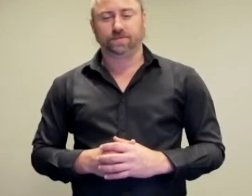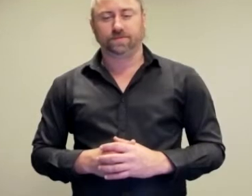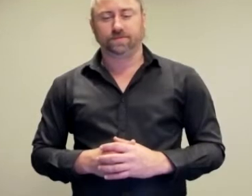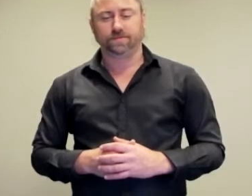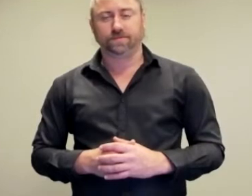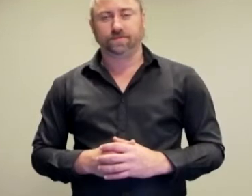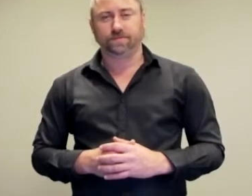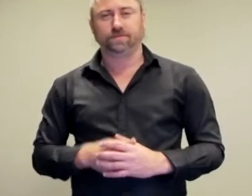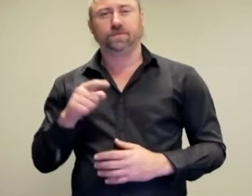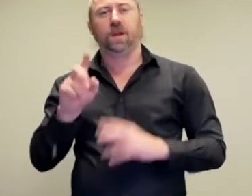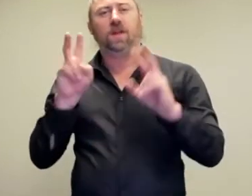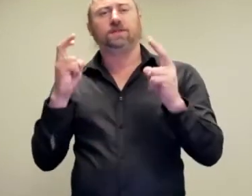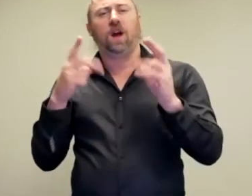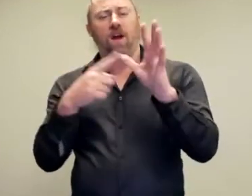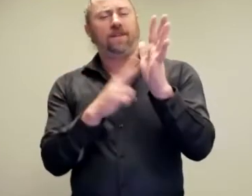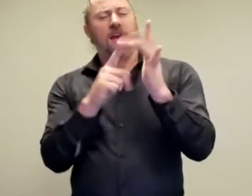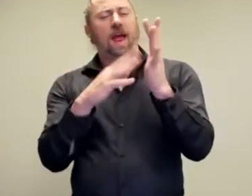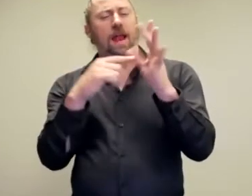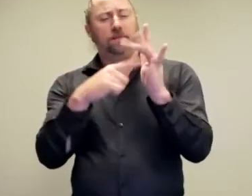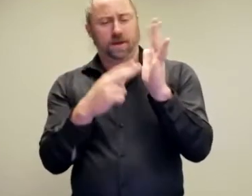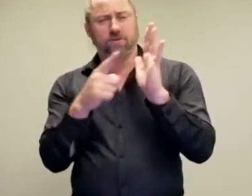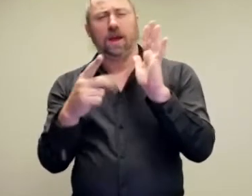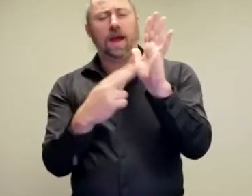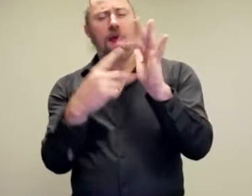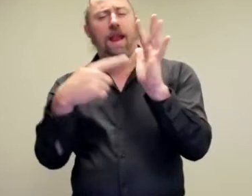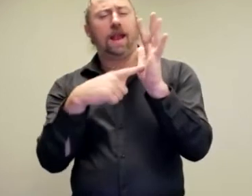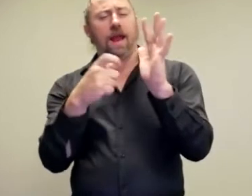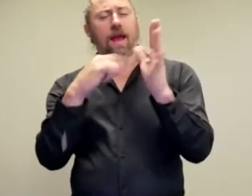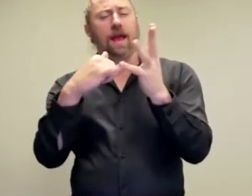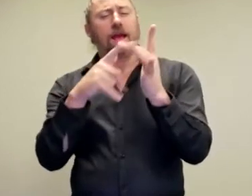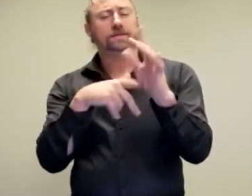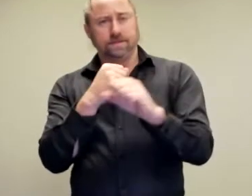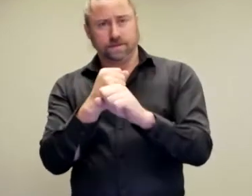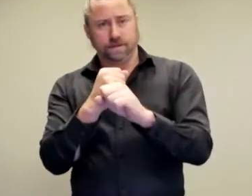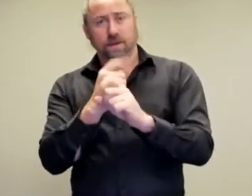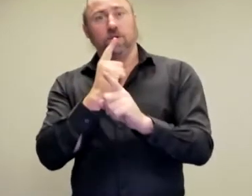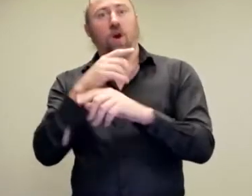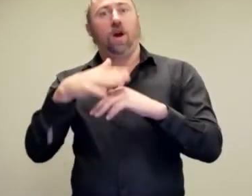The title of this animation Net Casting alludes to the process of casting lines